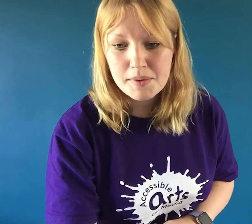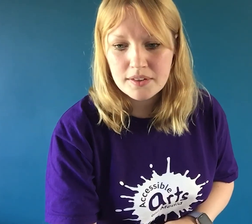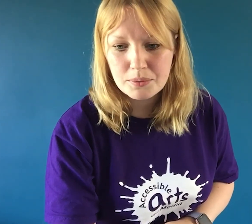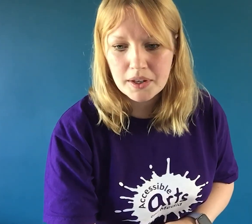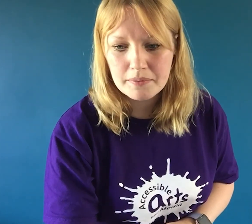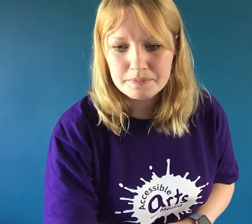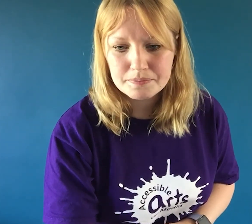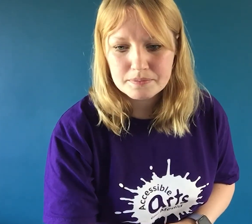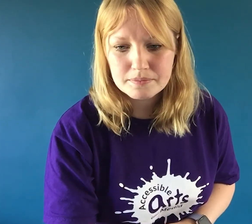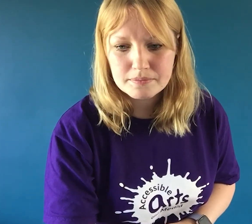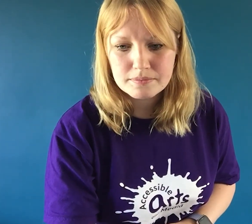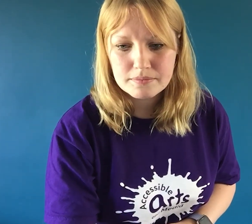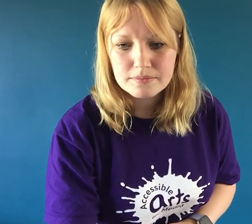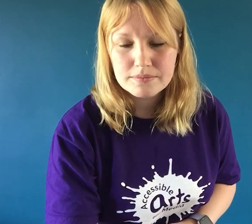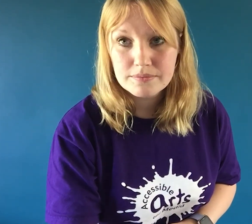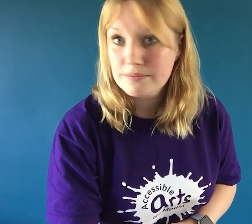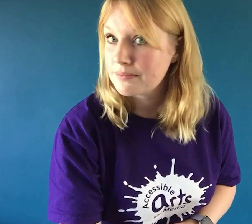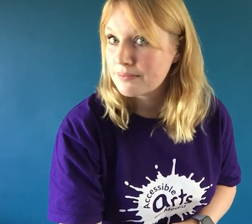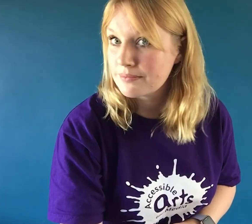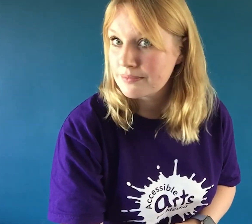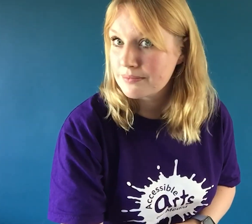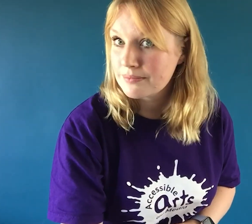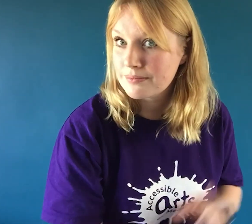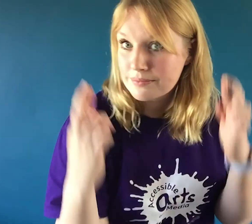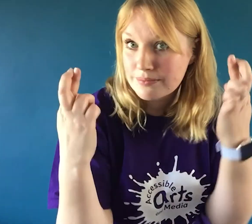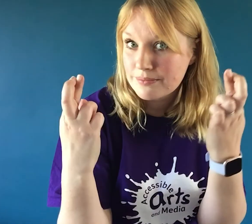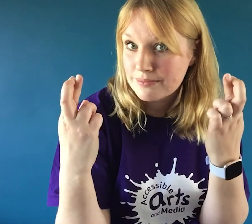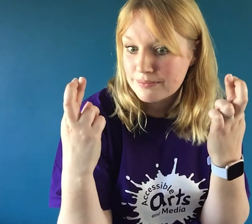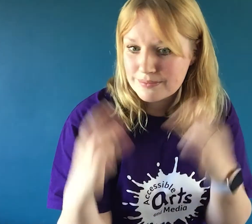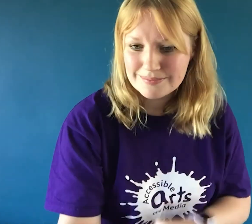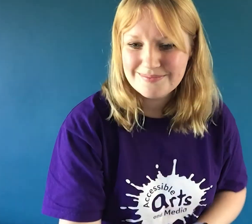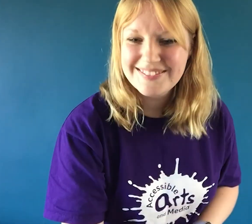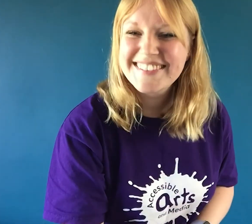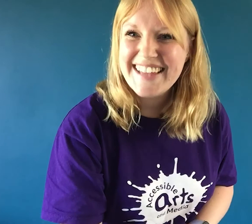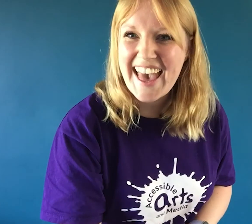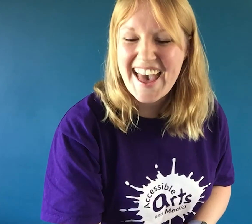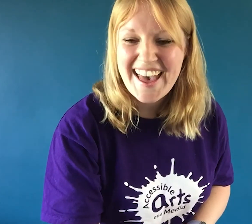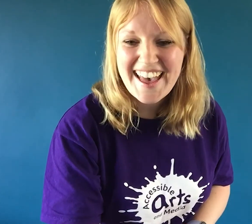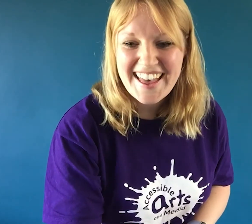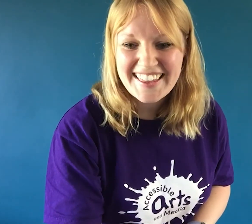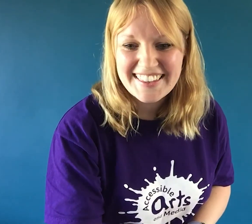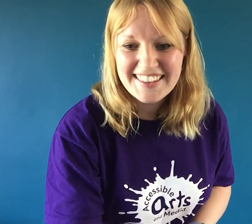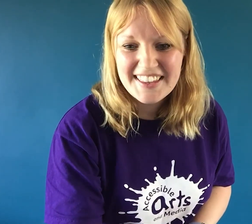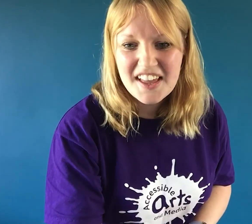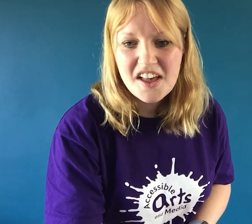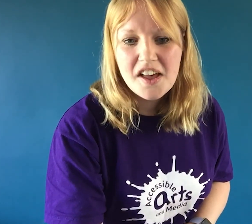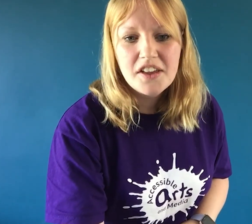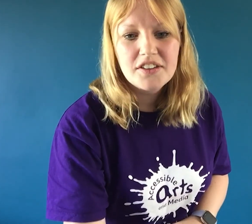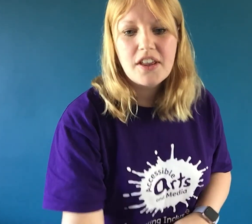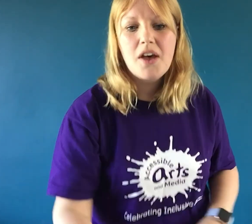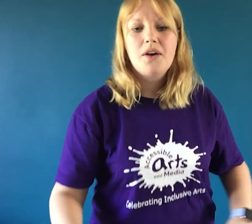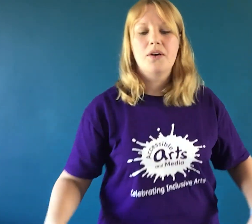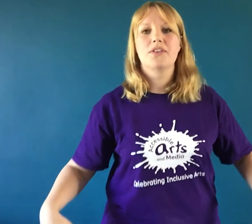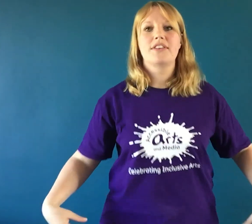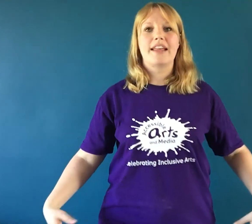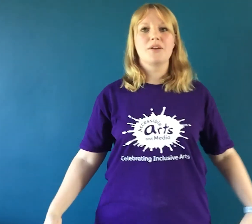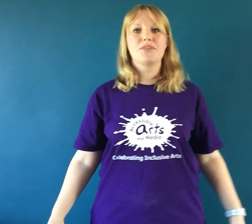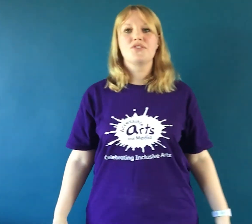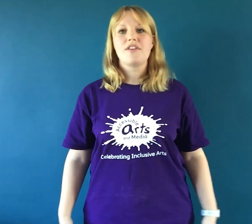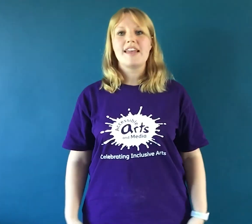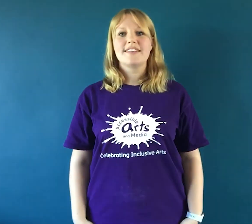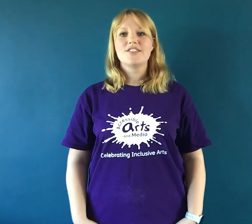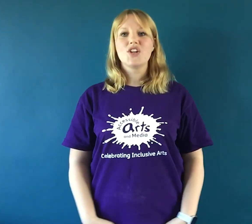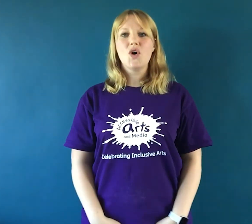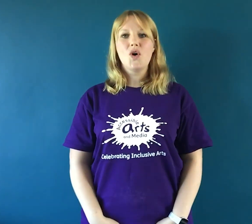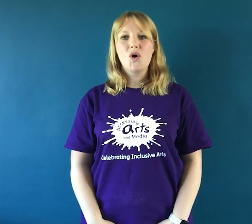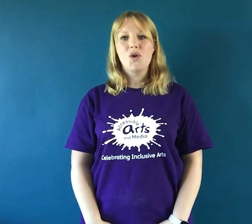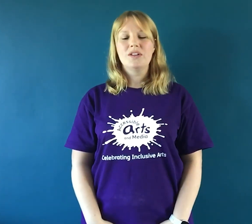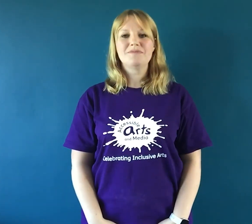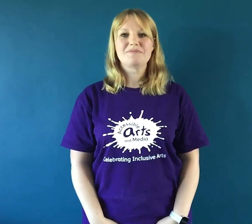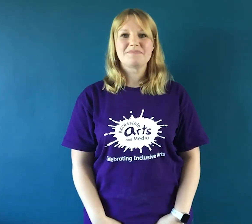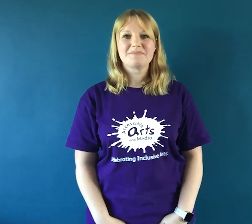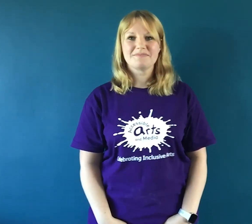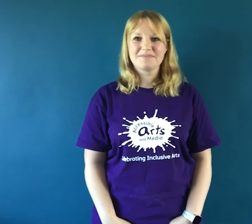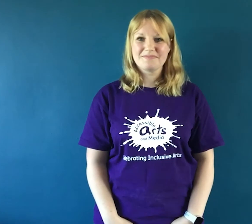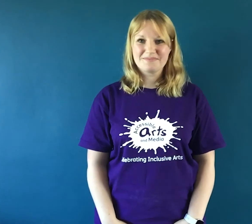music’s working. So stand up straight and tall.